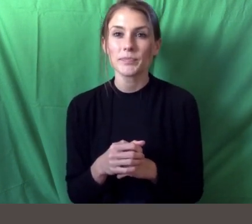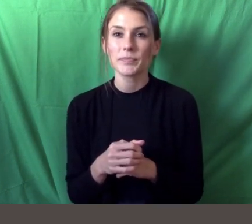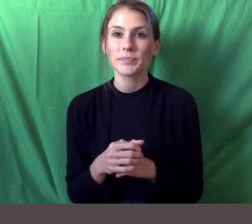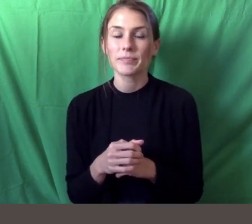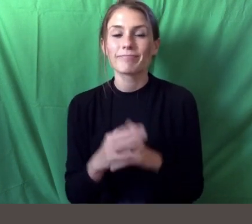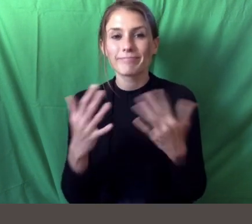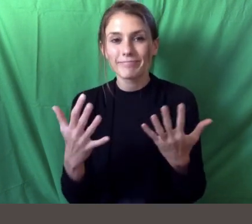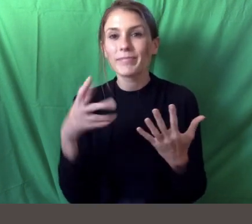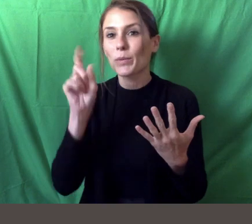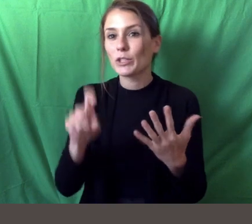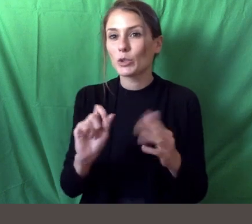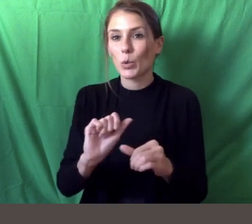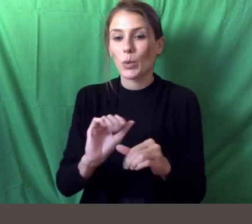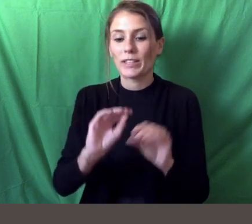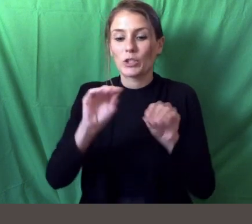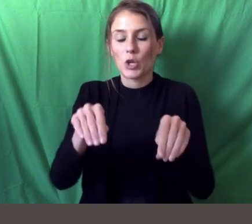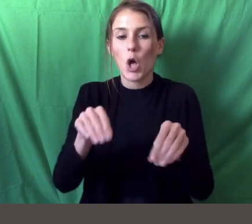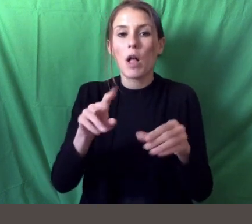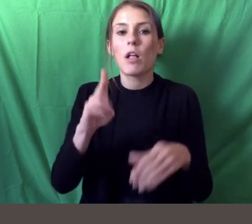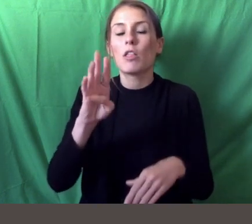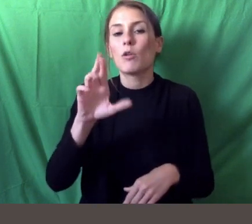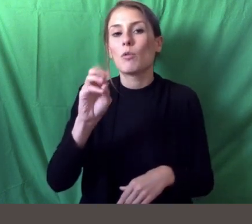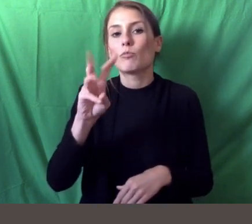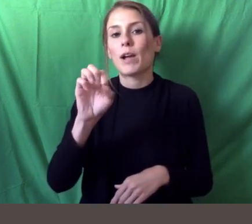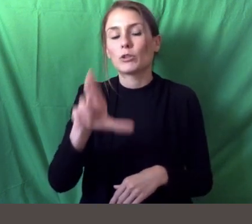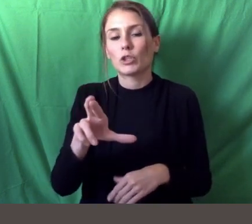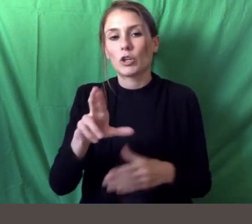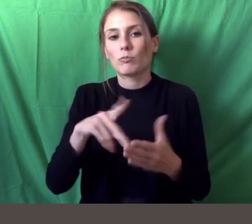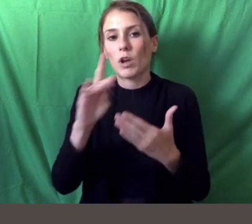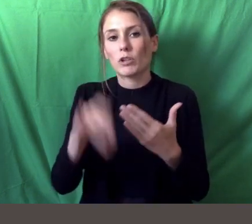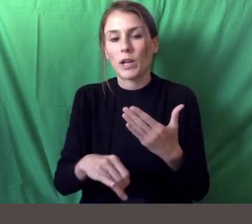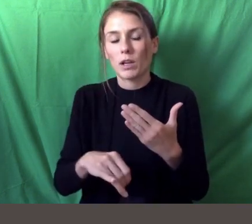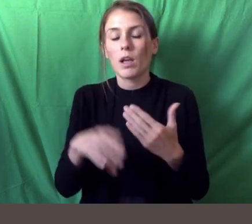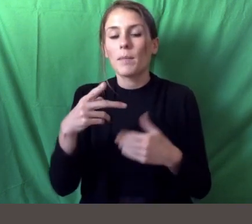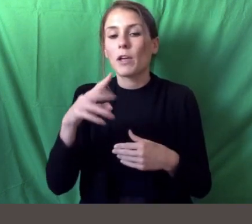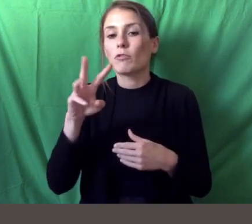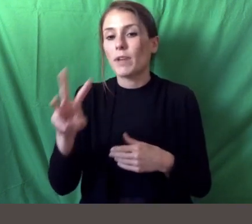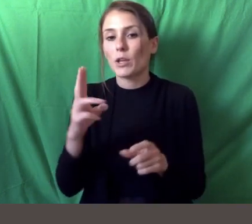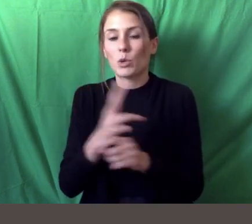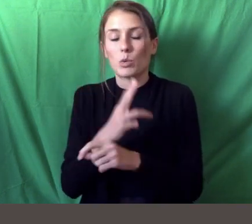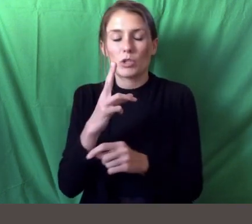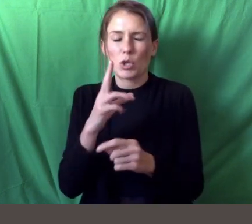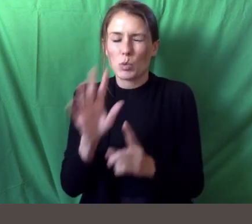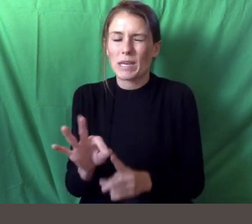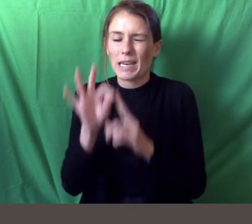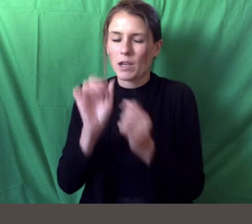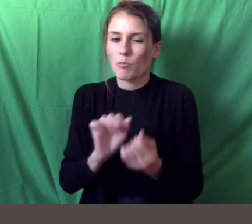Then, we need to install the browser projects. PlayWright takes a unique approach to browsers.